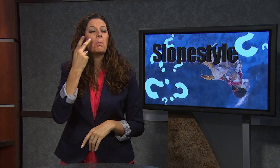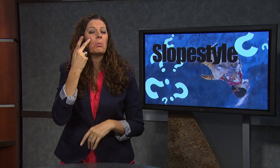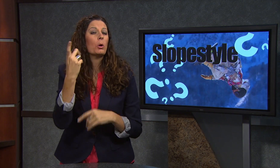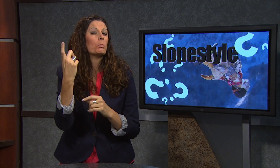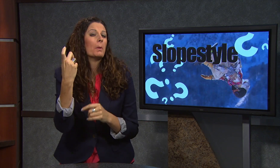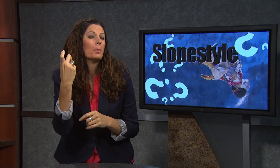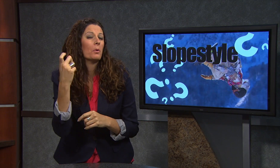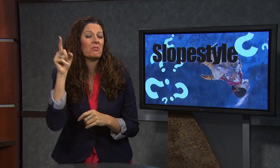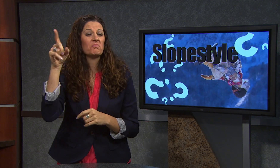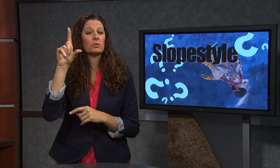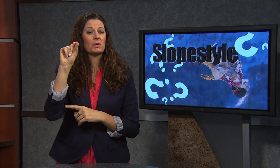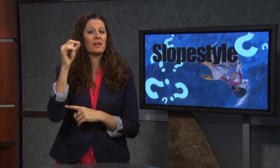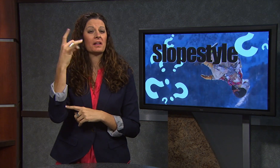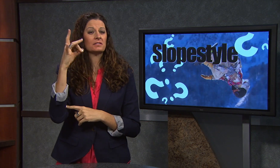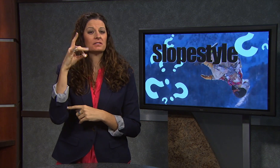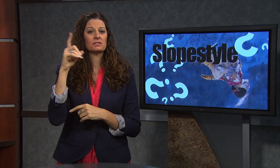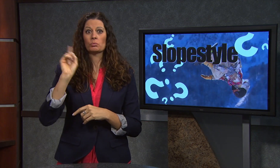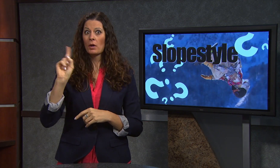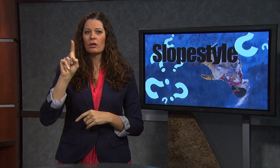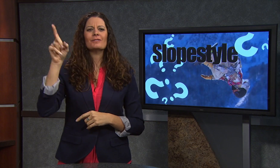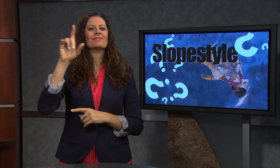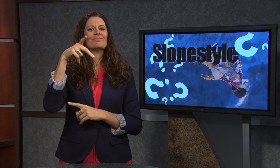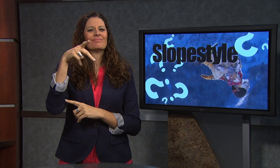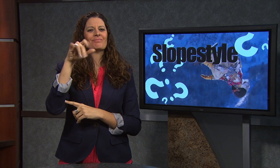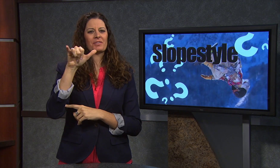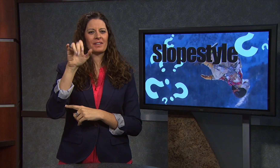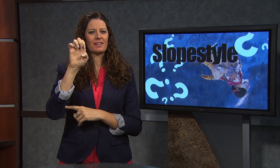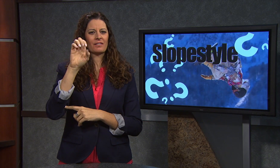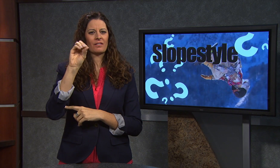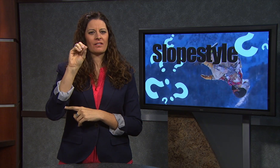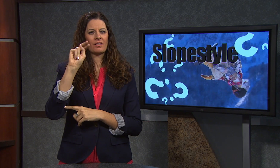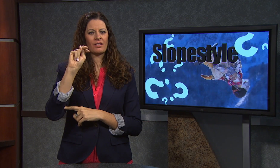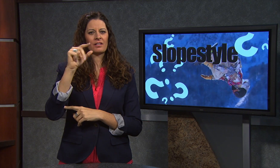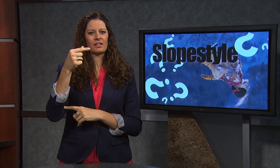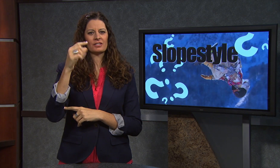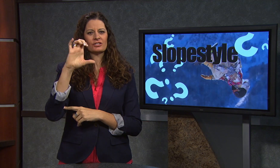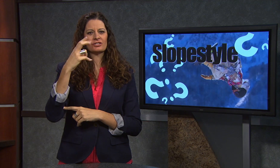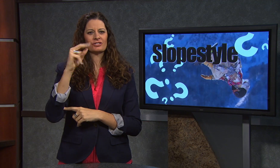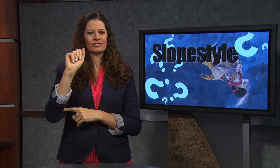THINKS THE I-O-C WILL GIVE THE EVENT ONE MORE CHANCE BEFORE OFFICIALLY CUTTING IT FROM THE